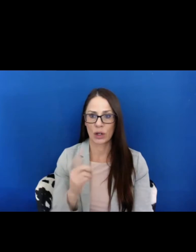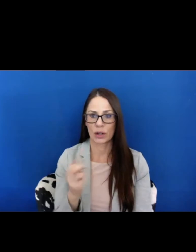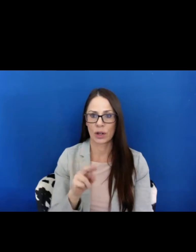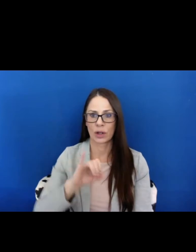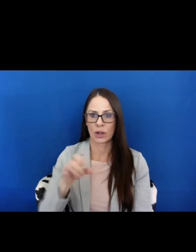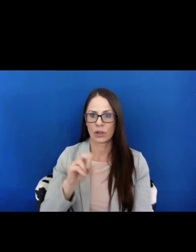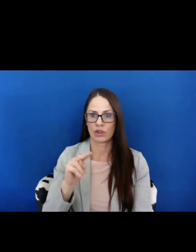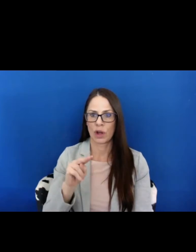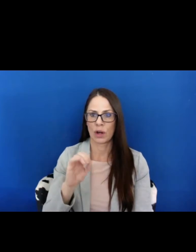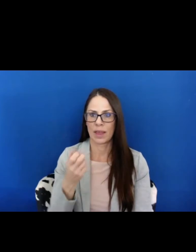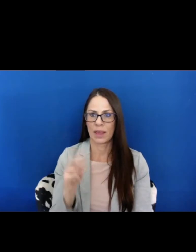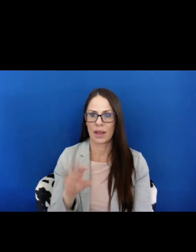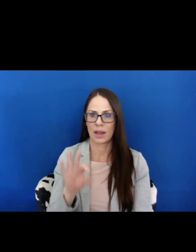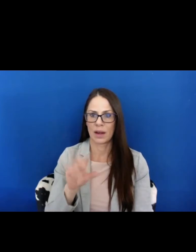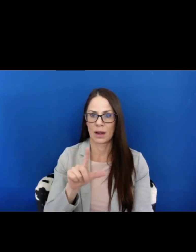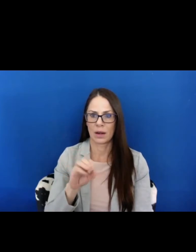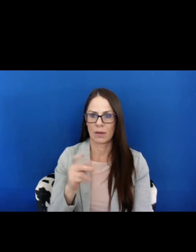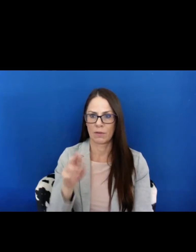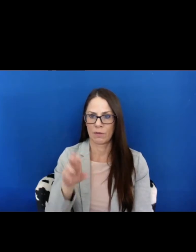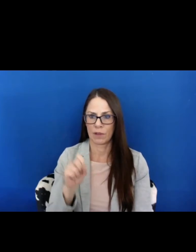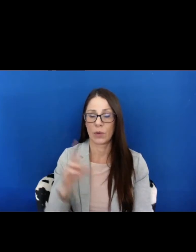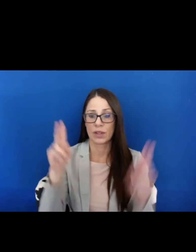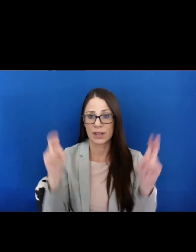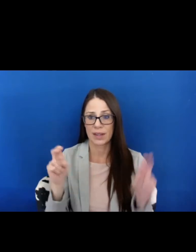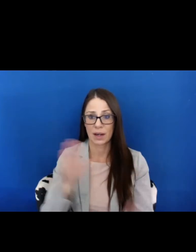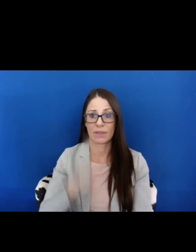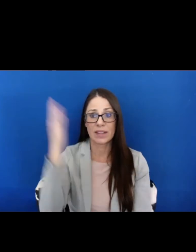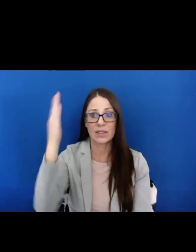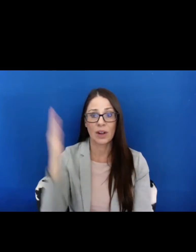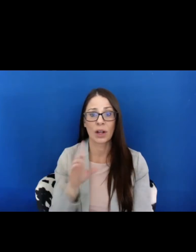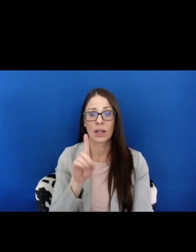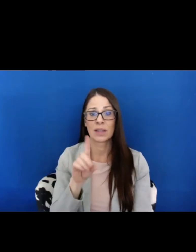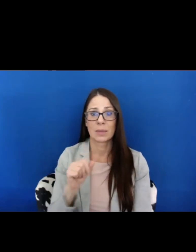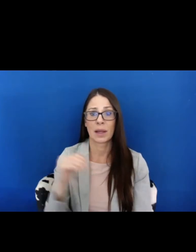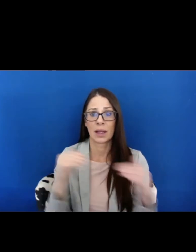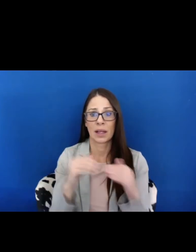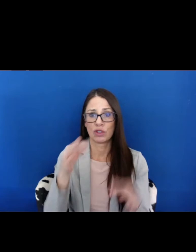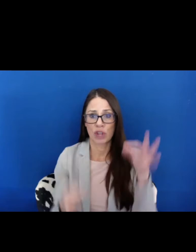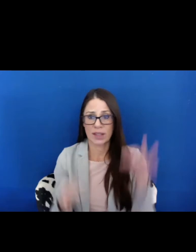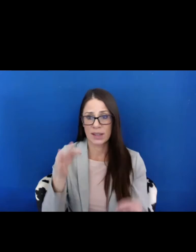15:27:28 Jonathan flowers. The title of his talk is Disability Justice, and emergency